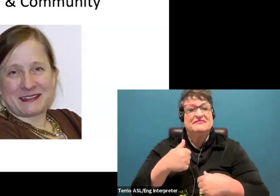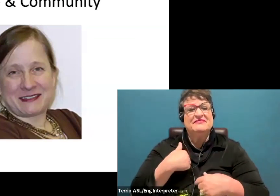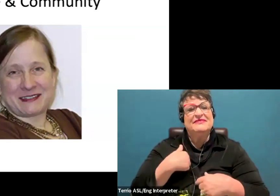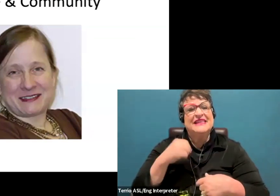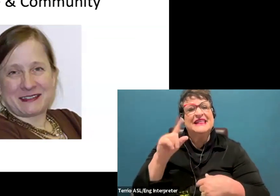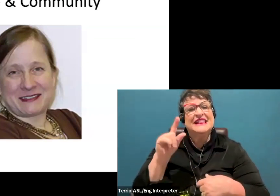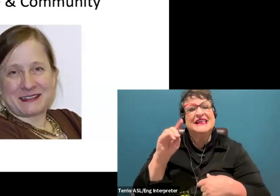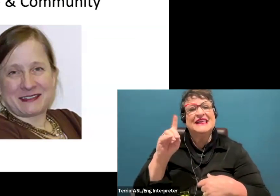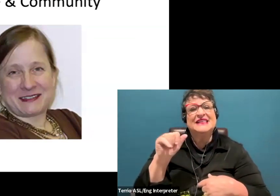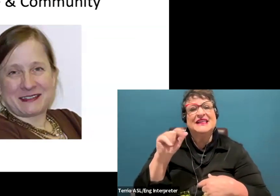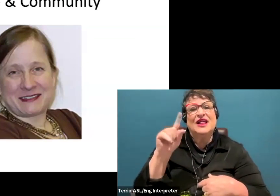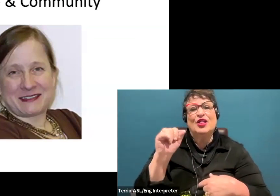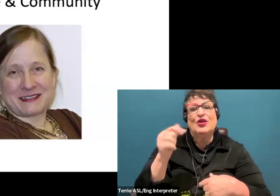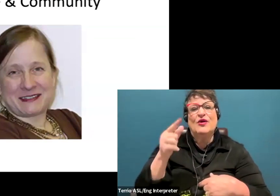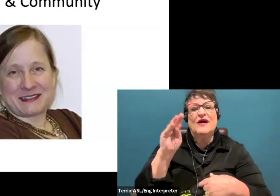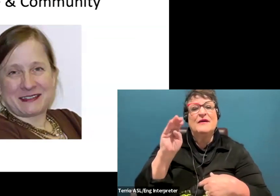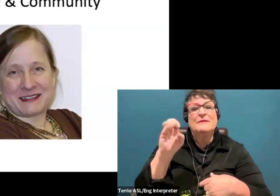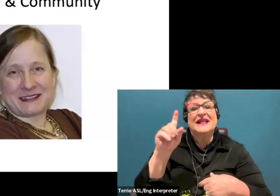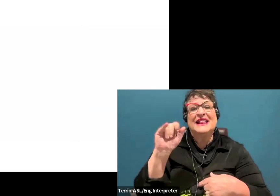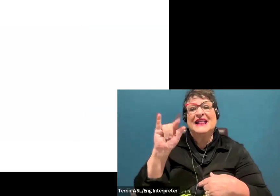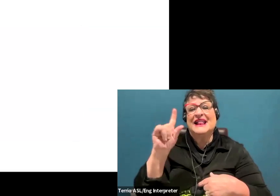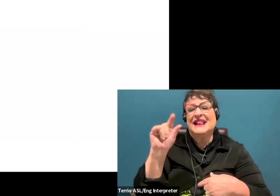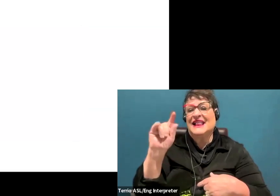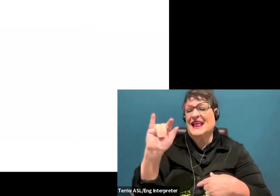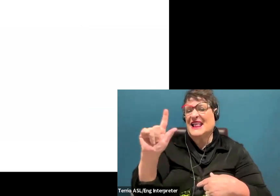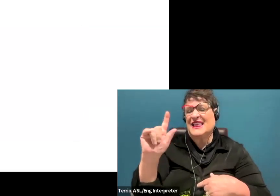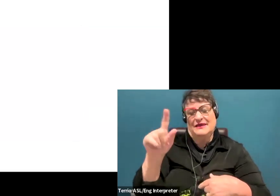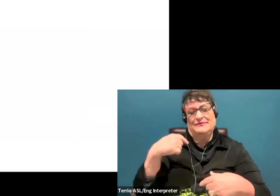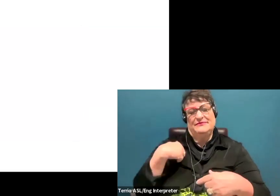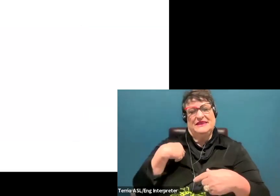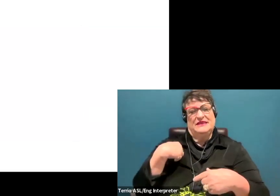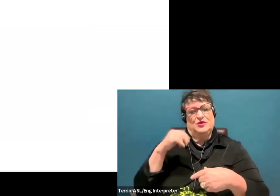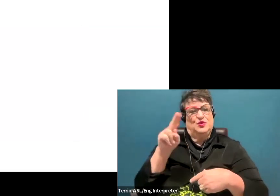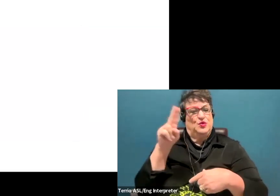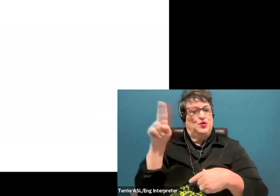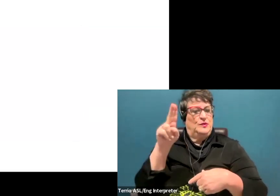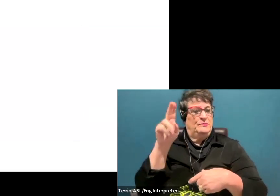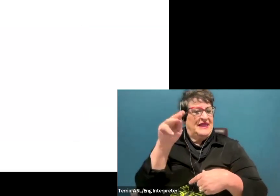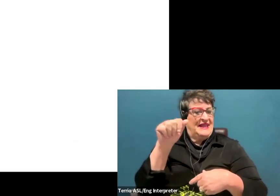I'm at UMass Chan Medical School. And I'm going to start